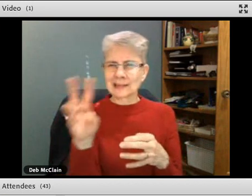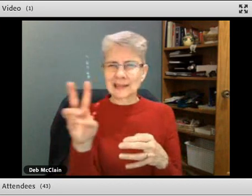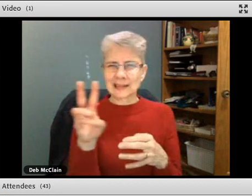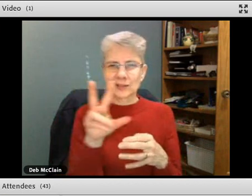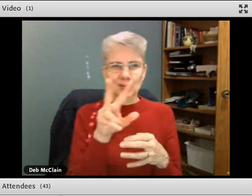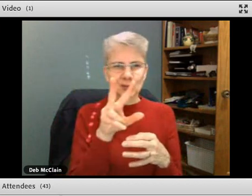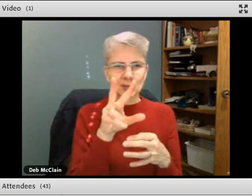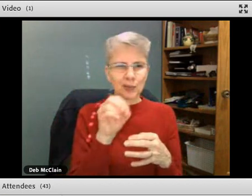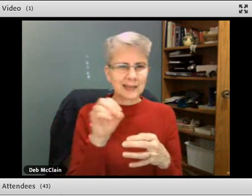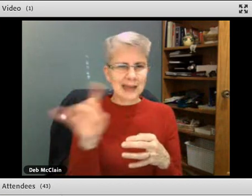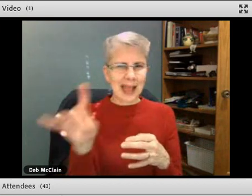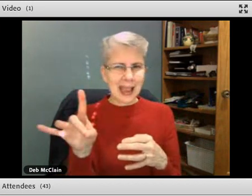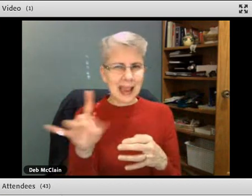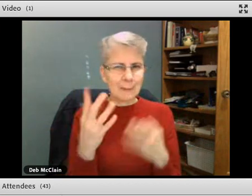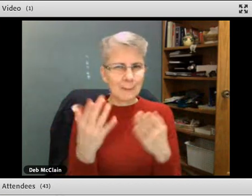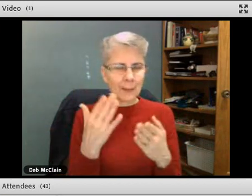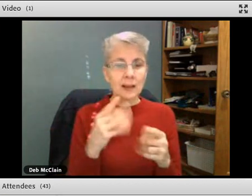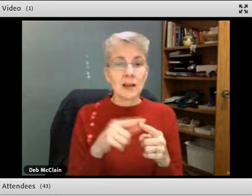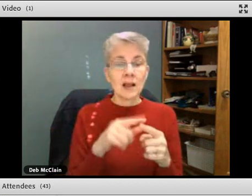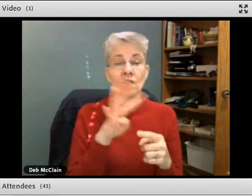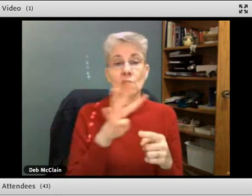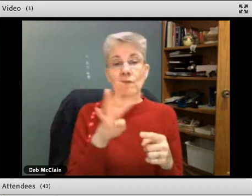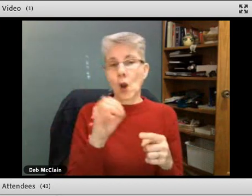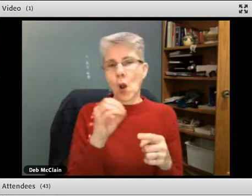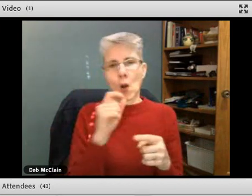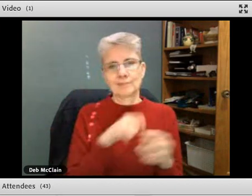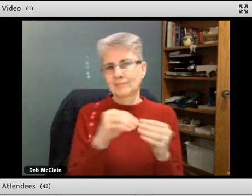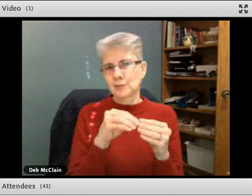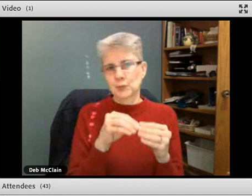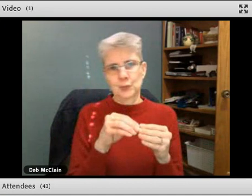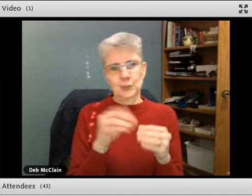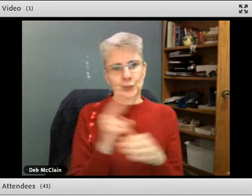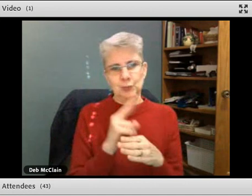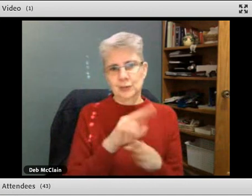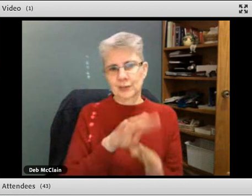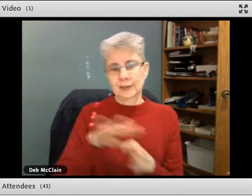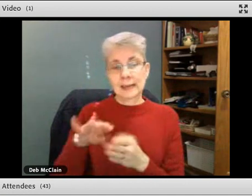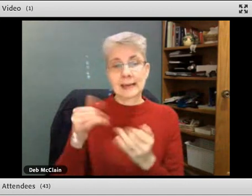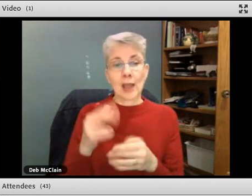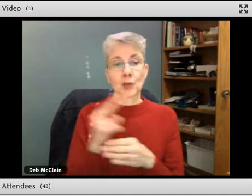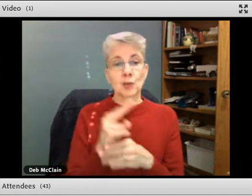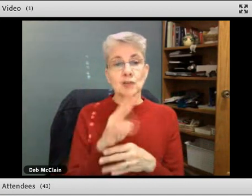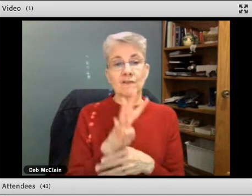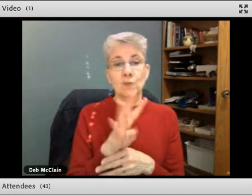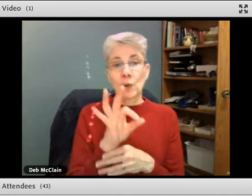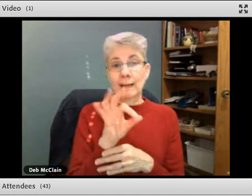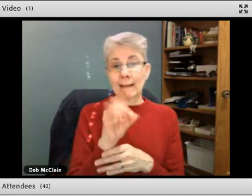You now use the 490 field to transcribe the series title as you see it on the item